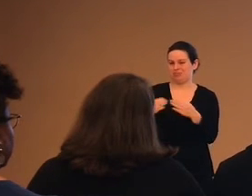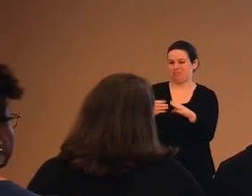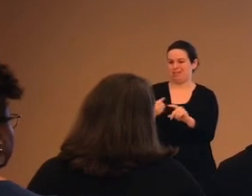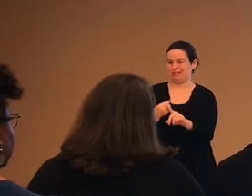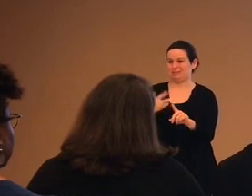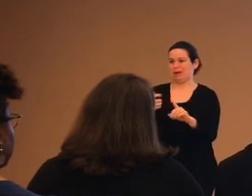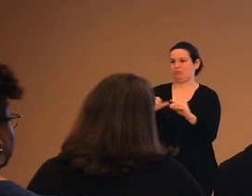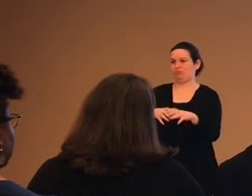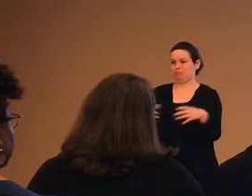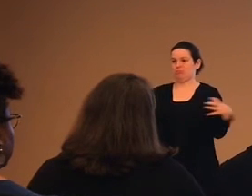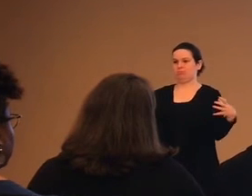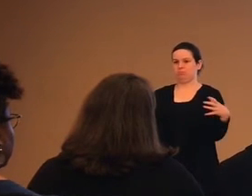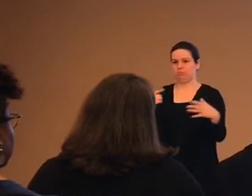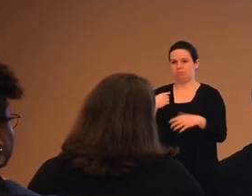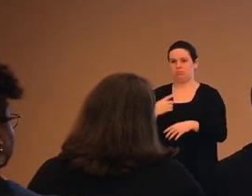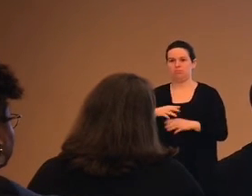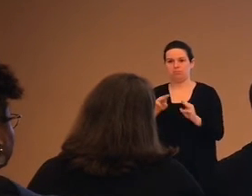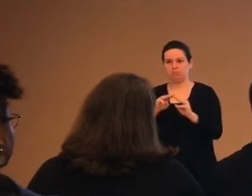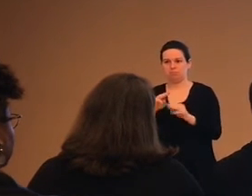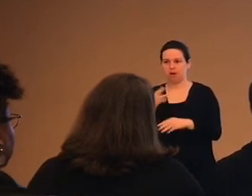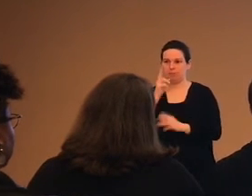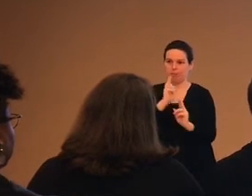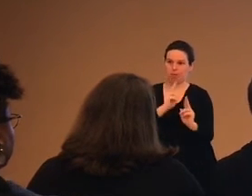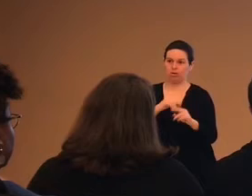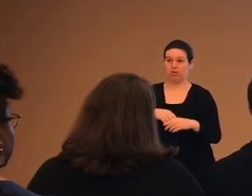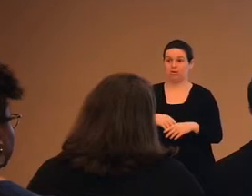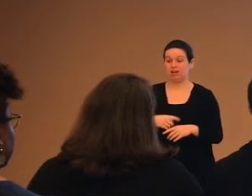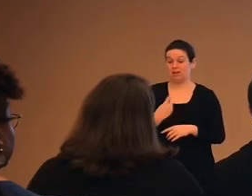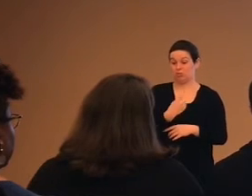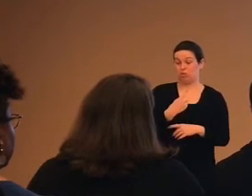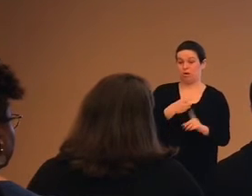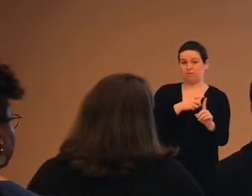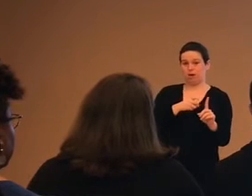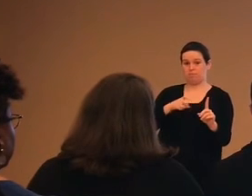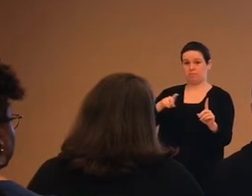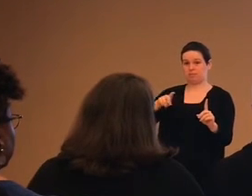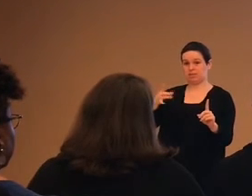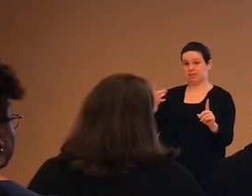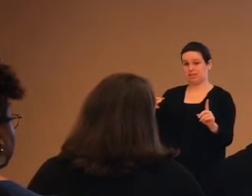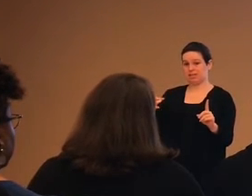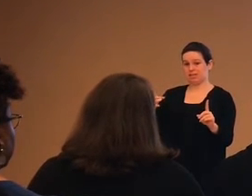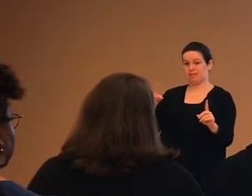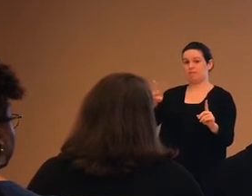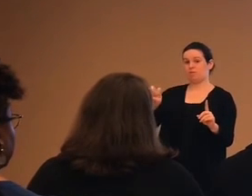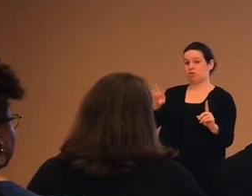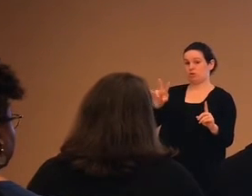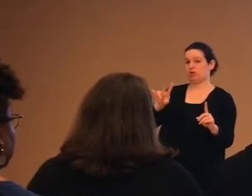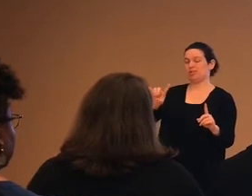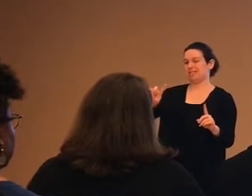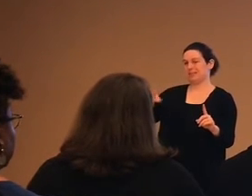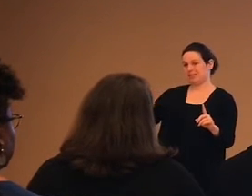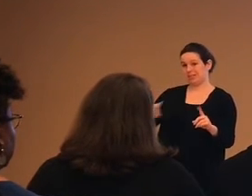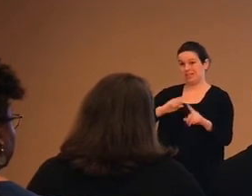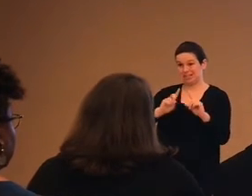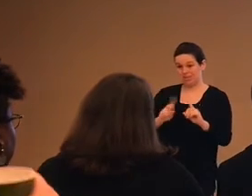It is one of 417 National Park units or National Park sites There are very many different